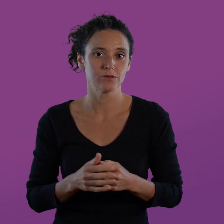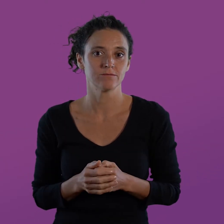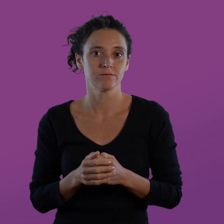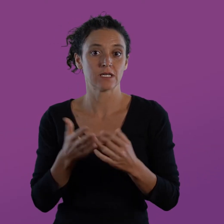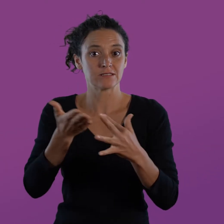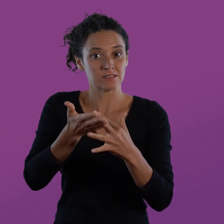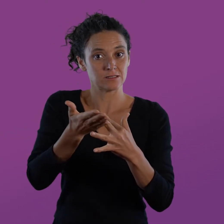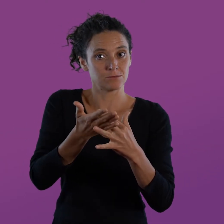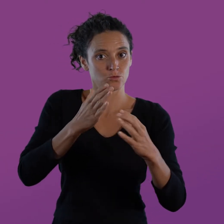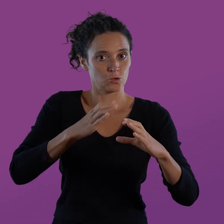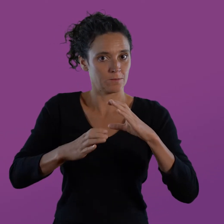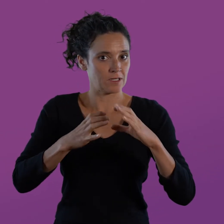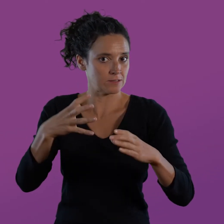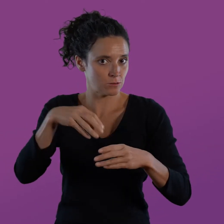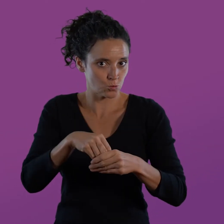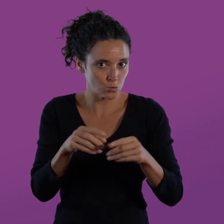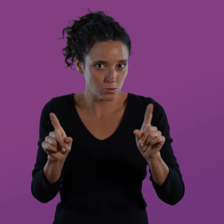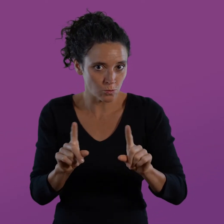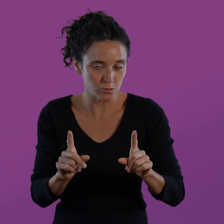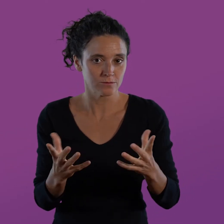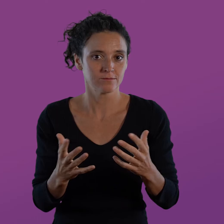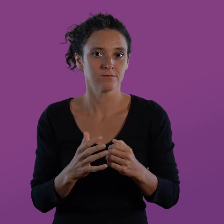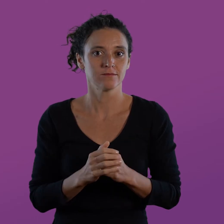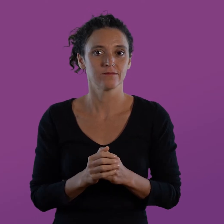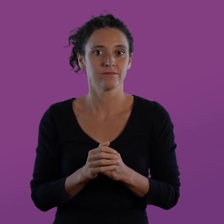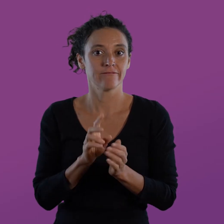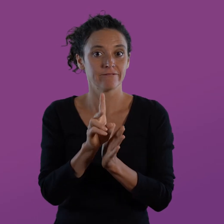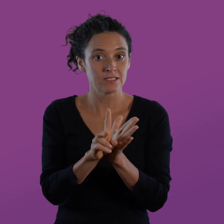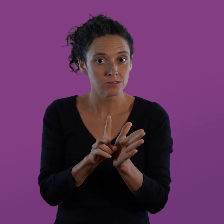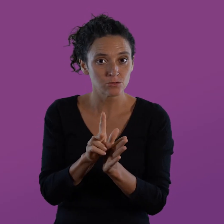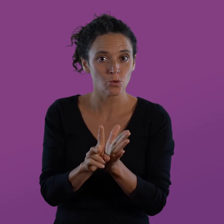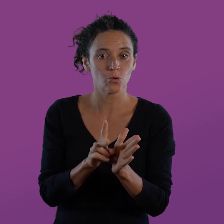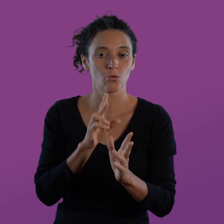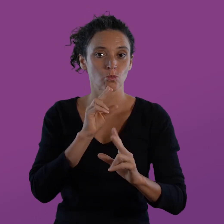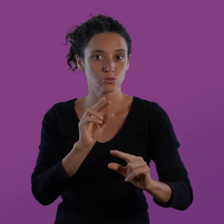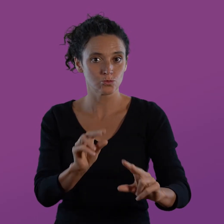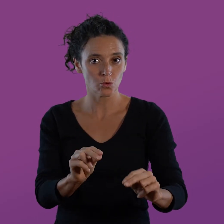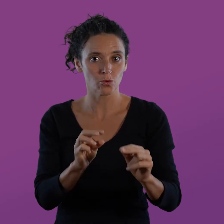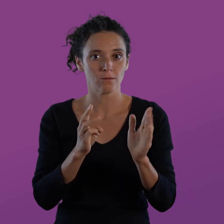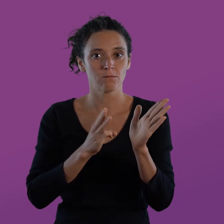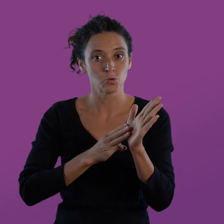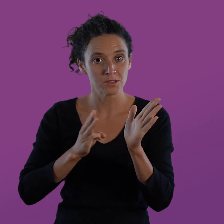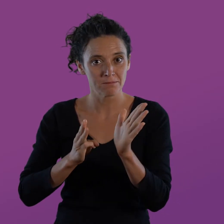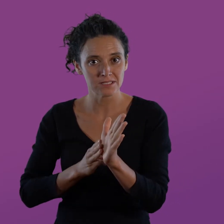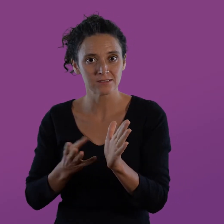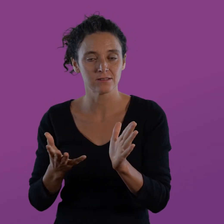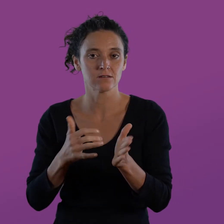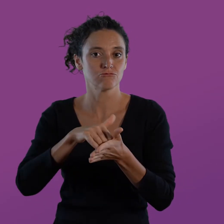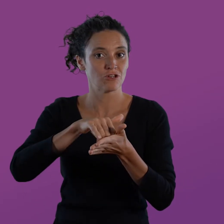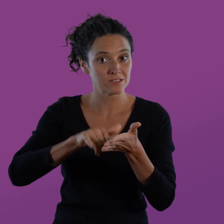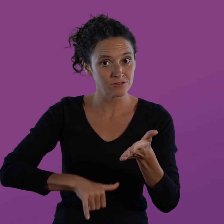Our approach to accessible communication includes the following measures: Video, audio and other multimedia used by the Royal Commission will include an accessible transcript,